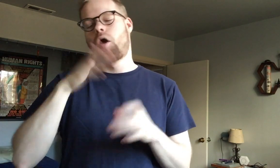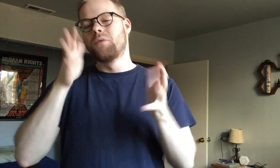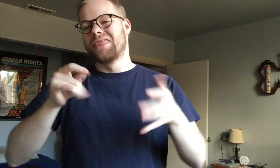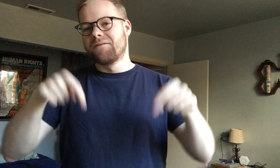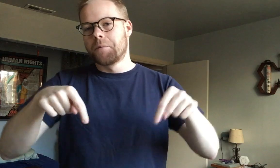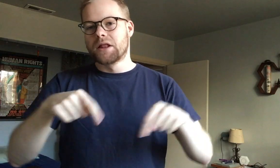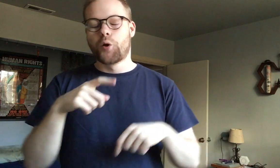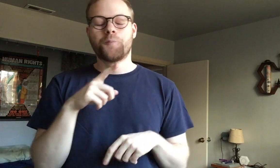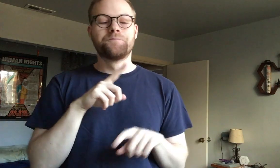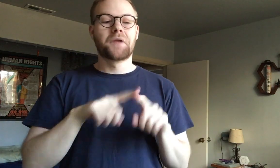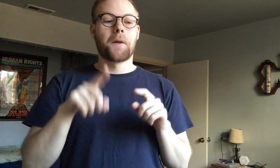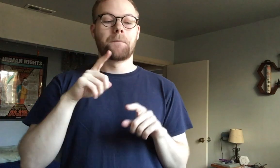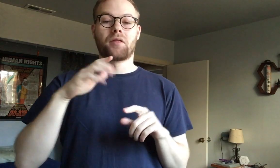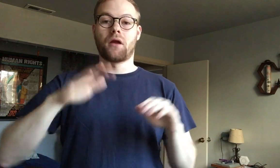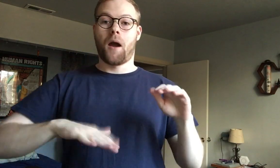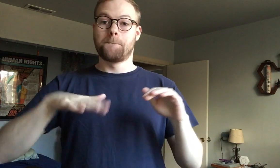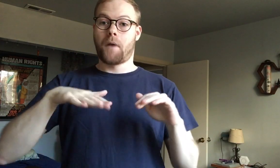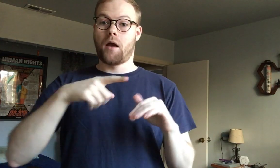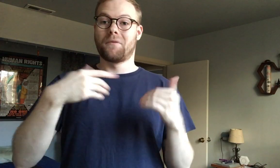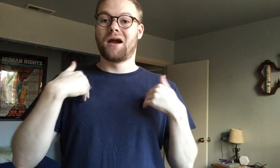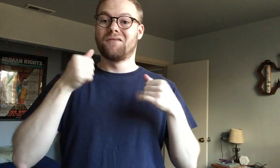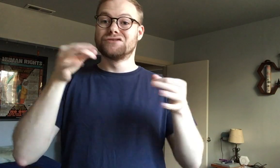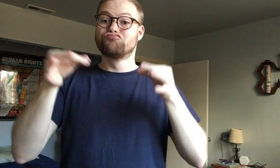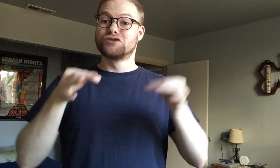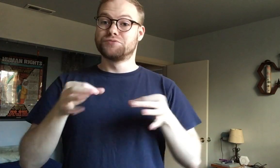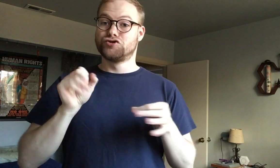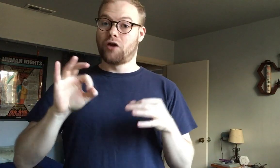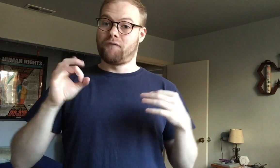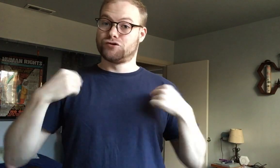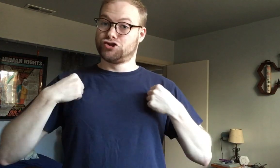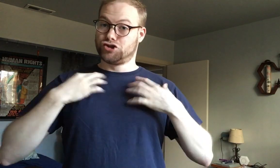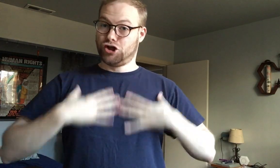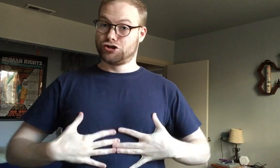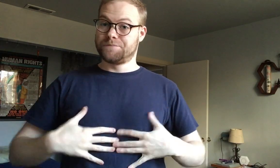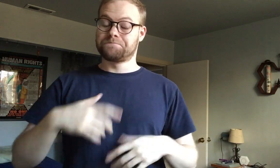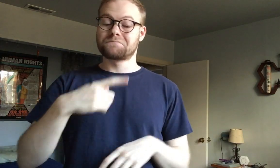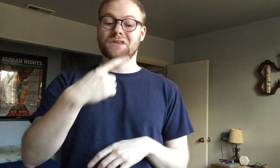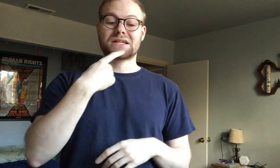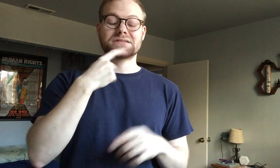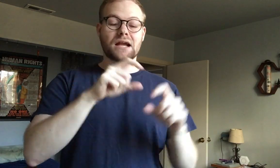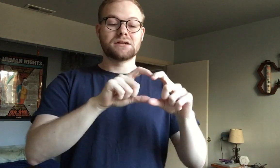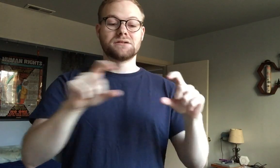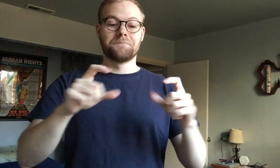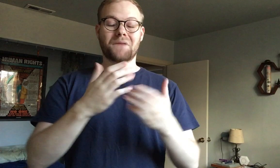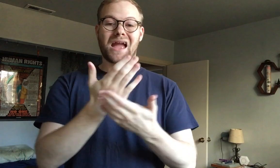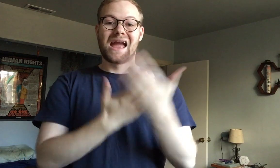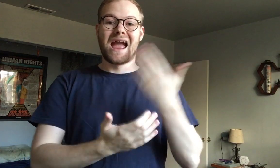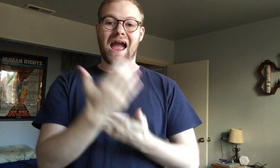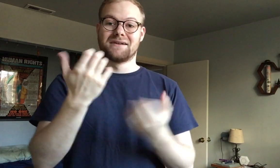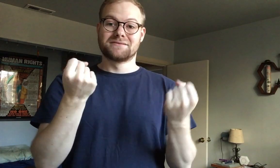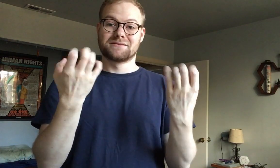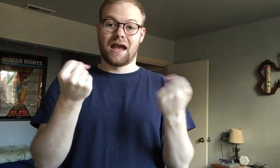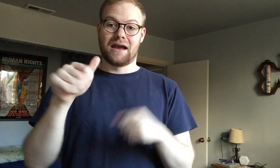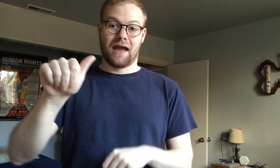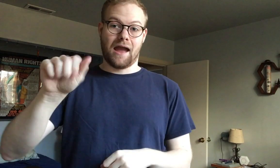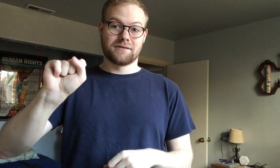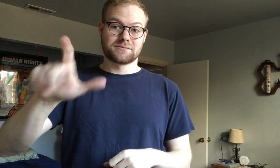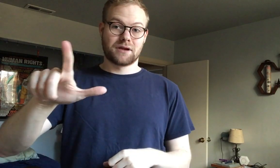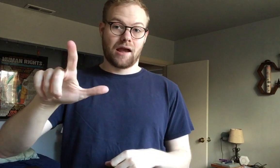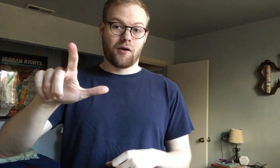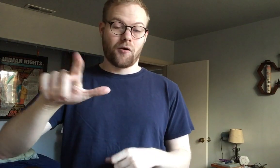I’ll leave the link below—but at the bottom, they have a description of the shirt. It says, “hands signing ASL.”